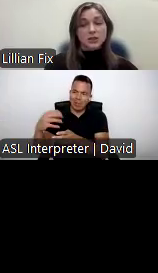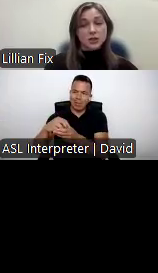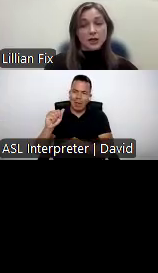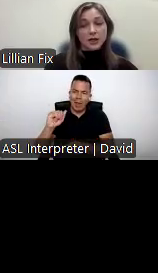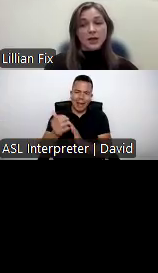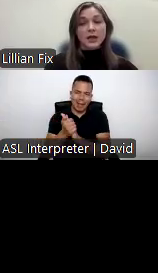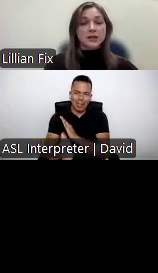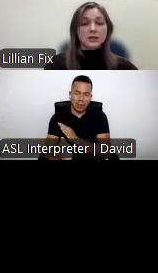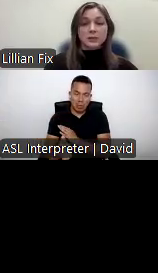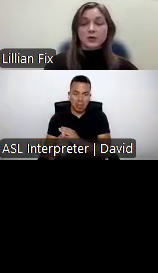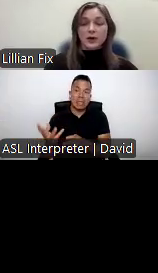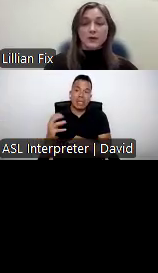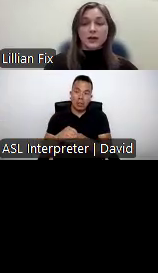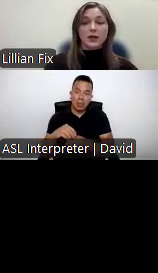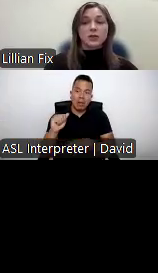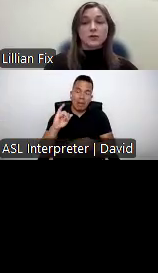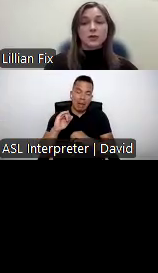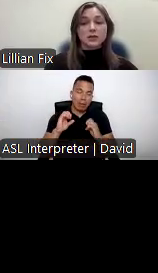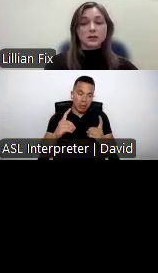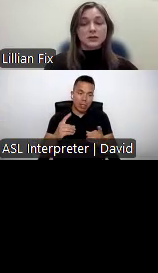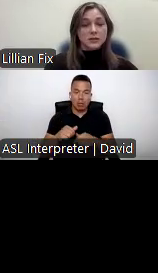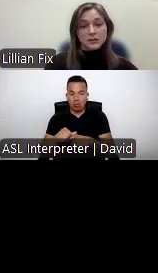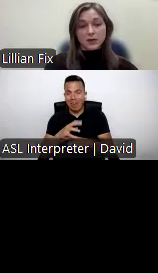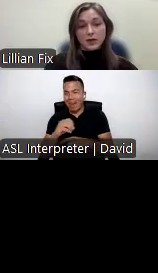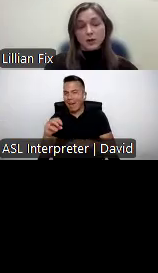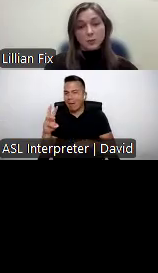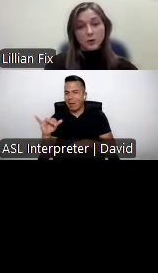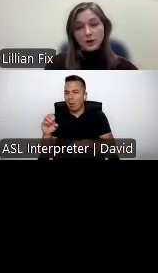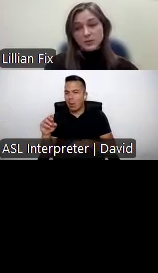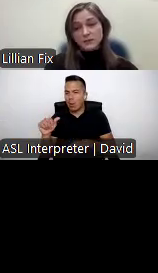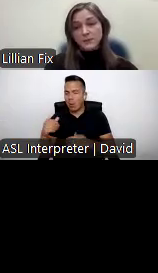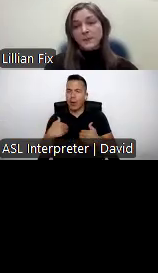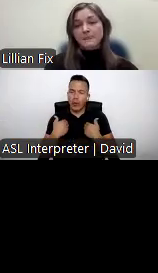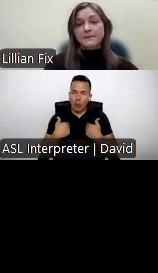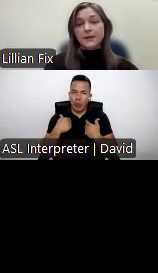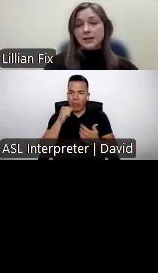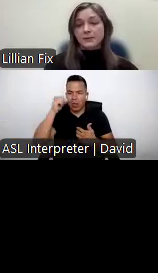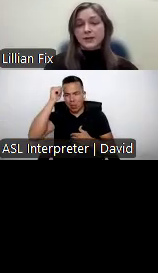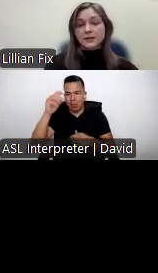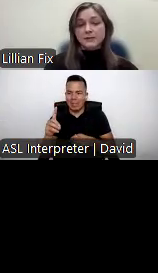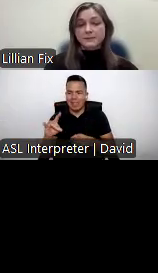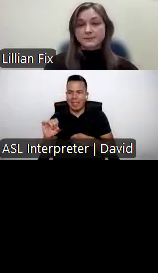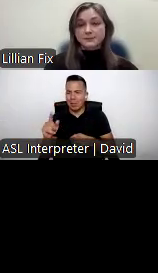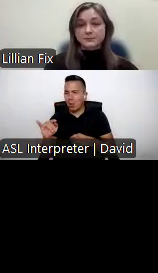education and training into WIOA Youth, Adult, and Dislocated Worker Programs. Next slide, please.